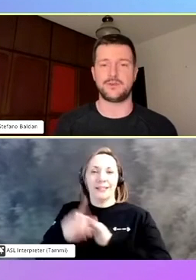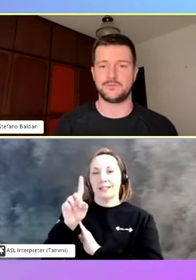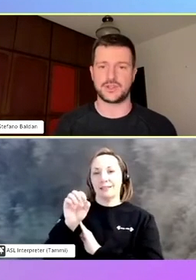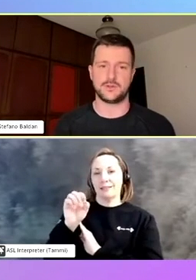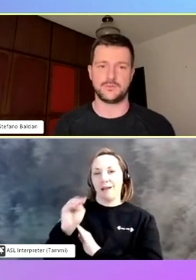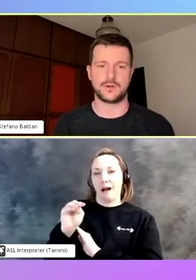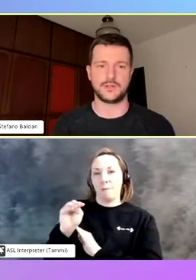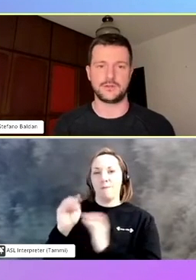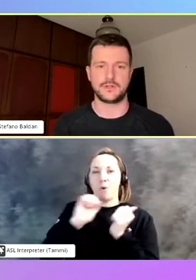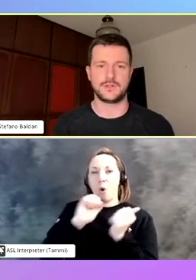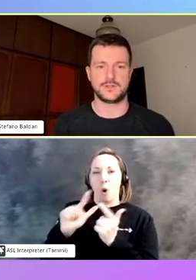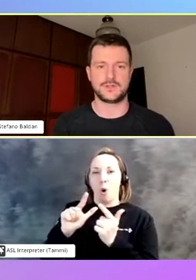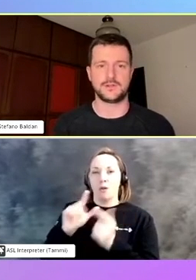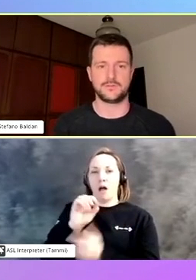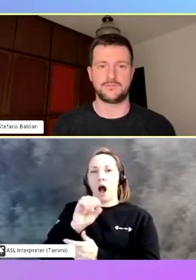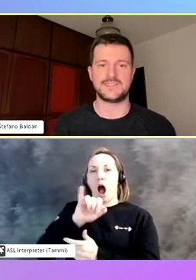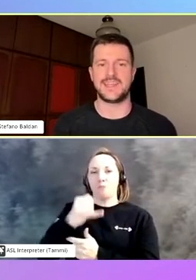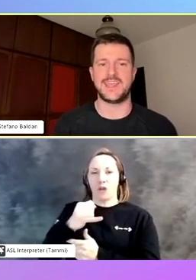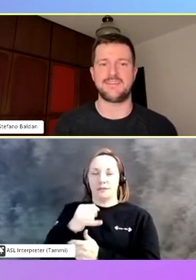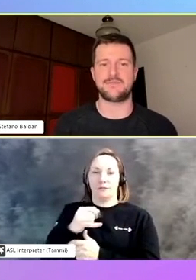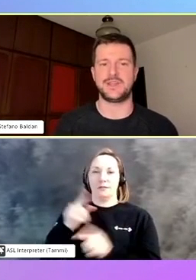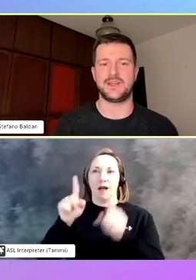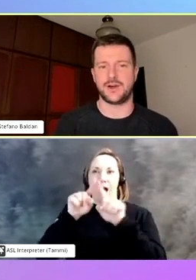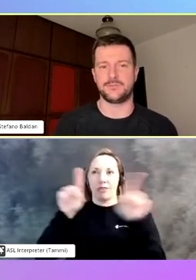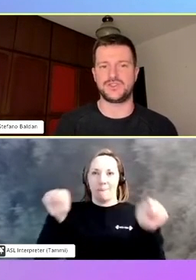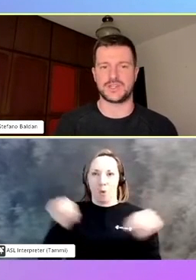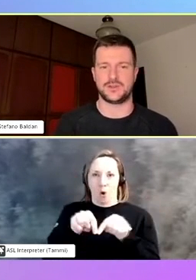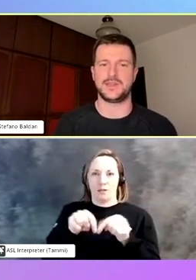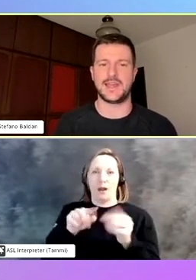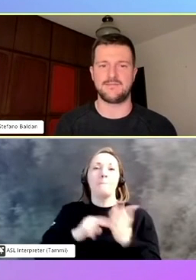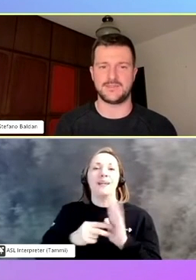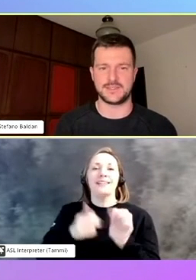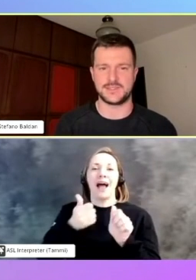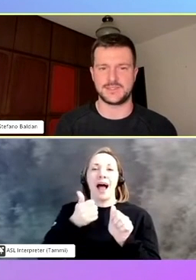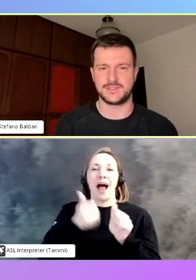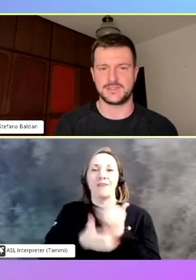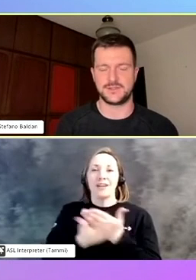at Miro. He's gonna highlight three examples of how accessibility